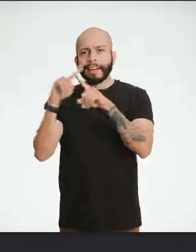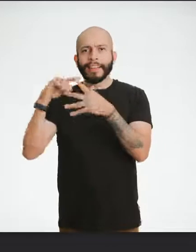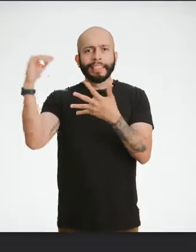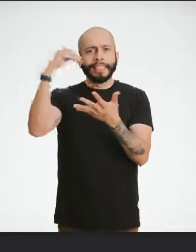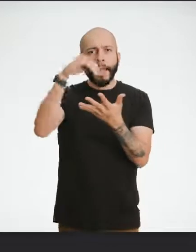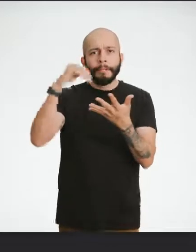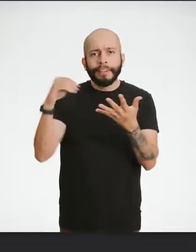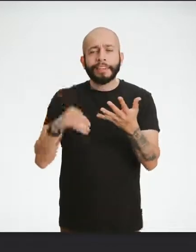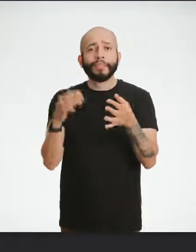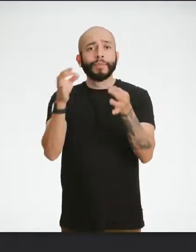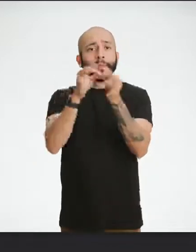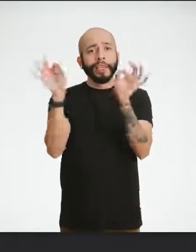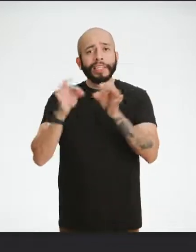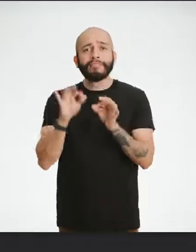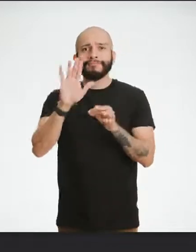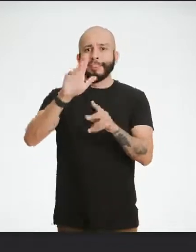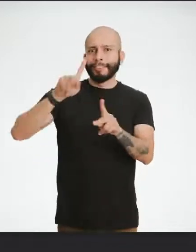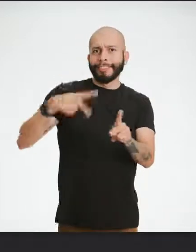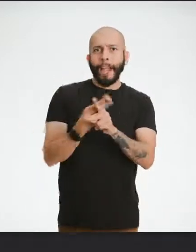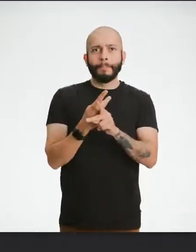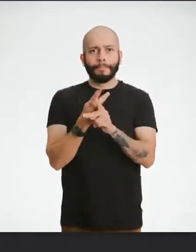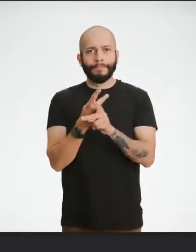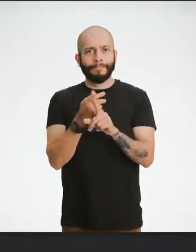kind of element, from strings to your own custom types.